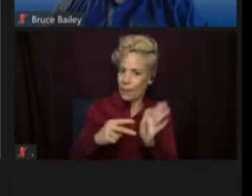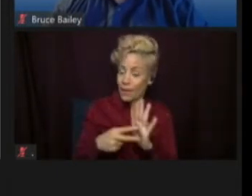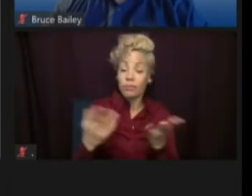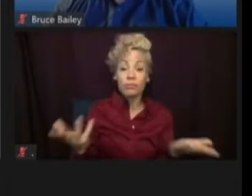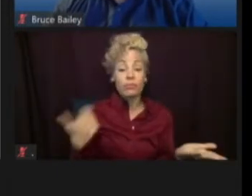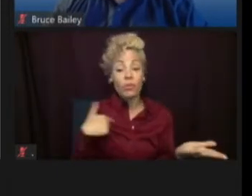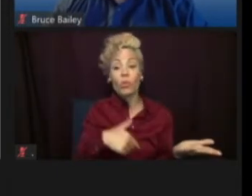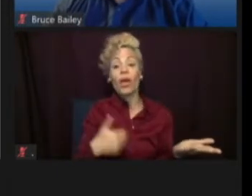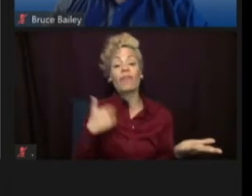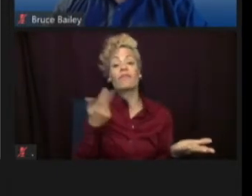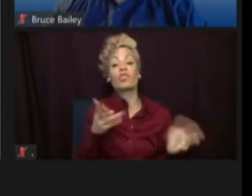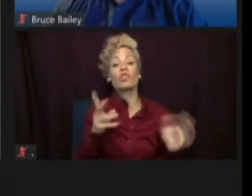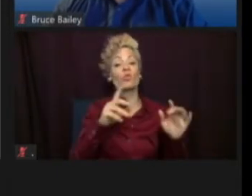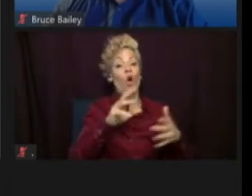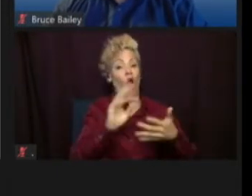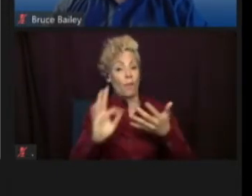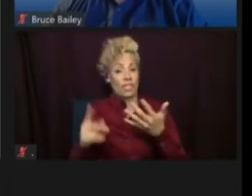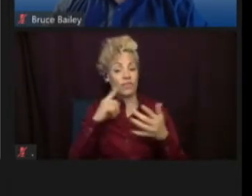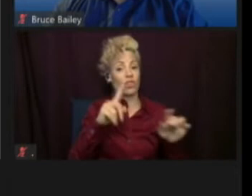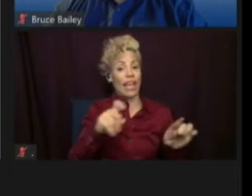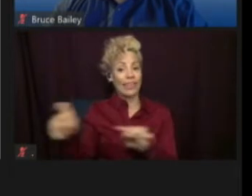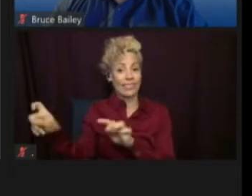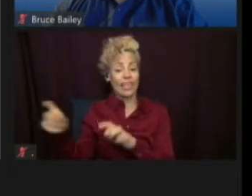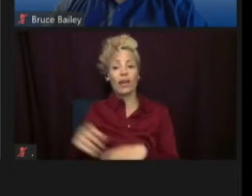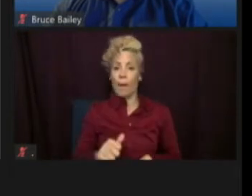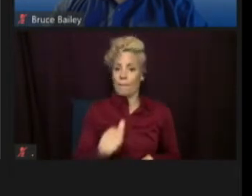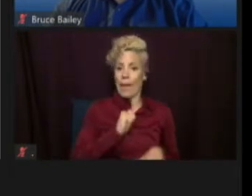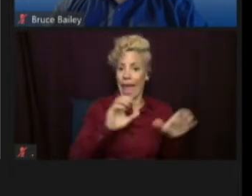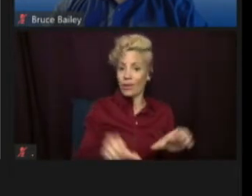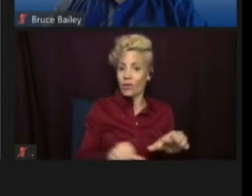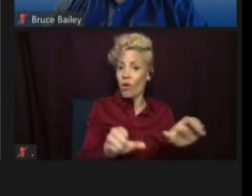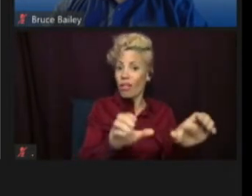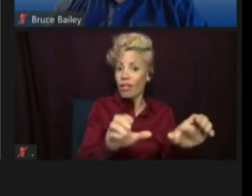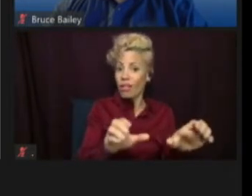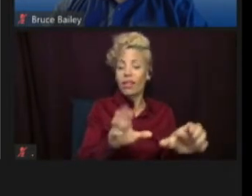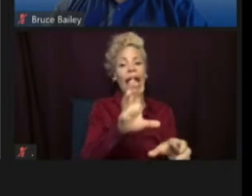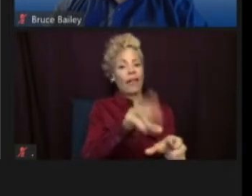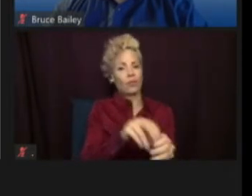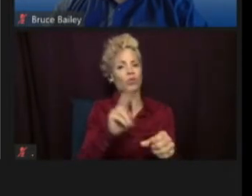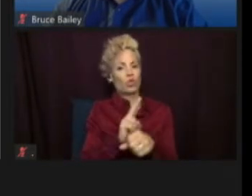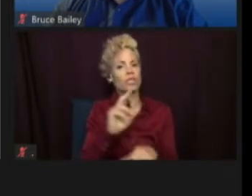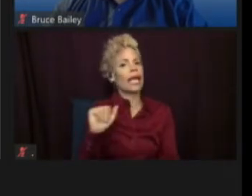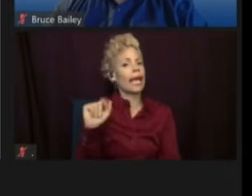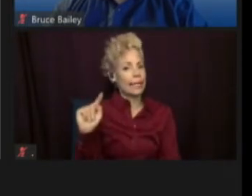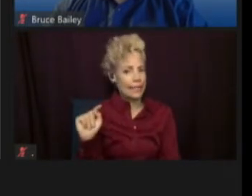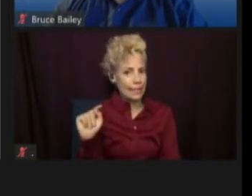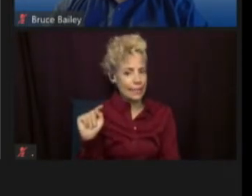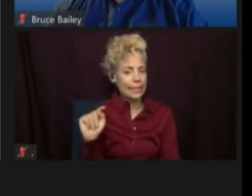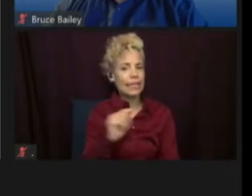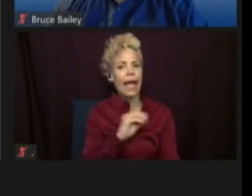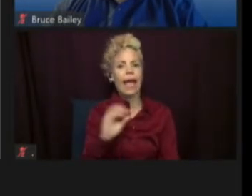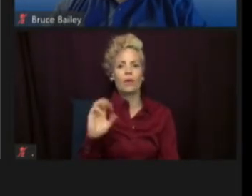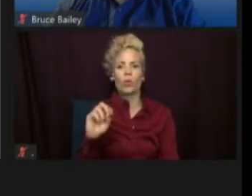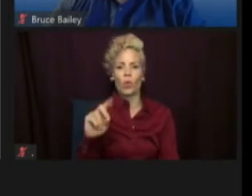there's manual testing techniques, which include using assistive technology and code inspection.